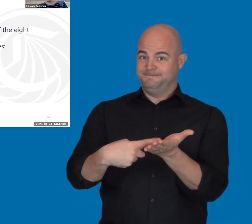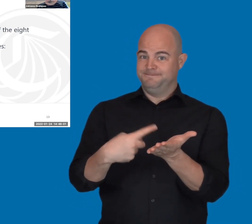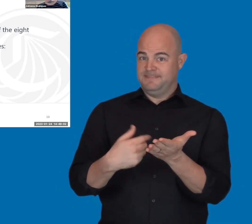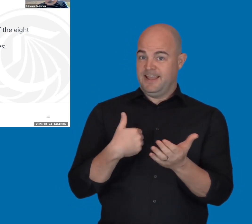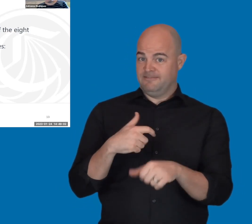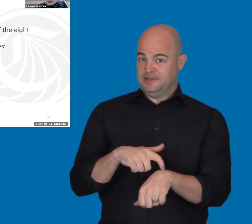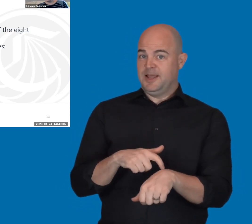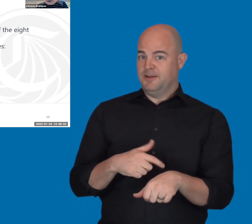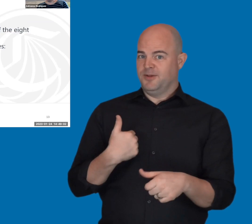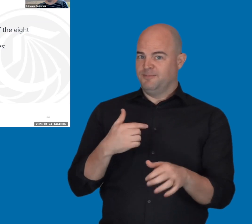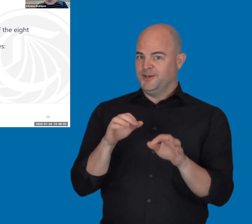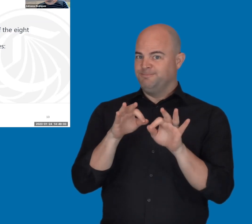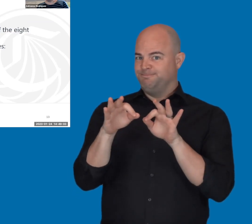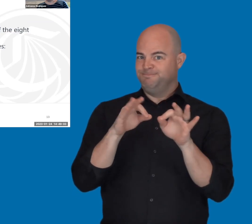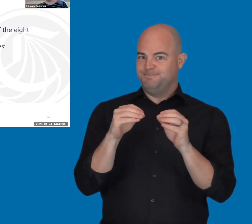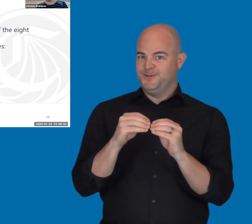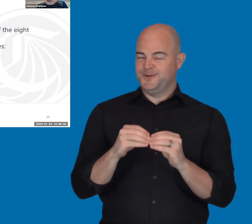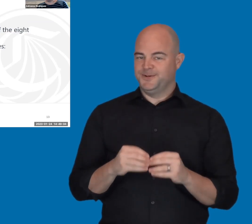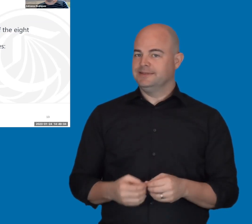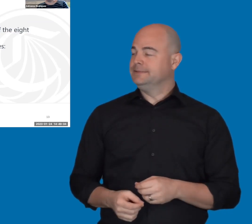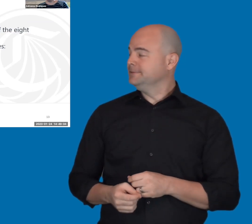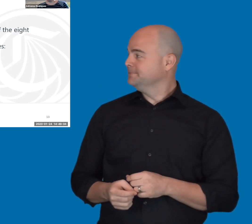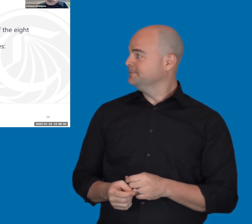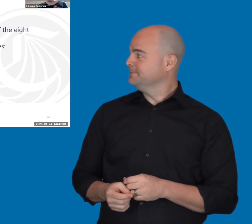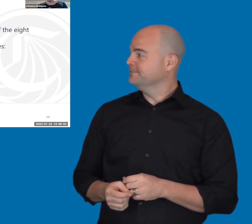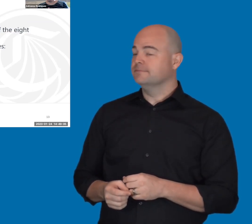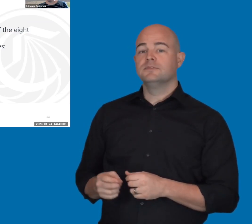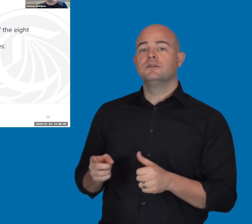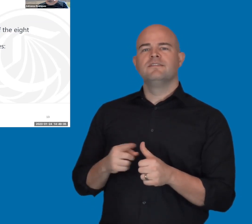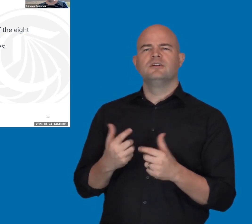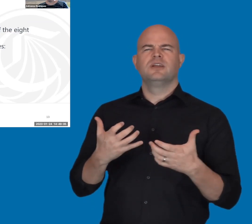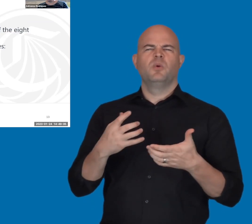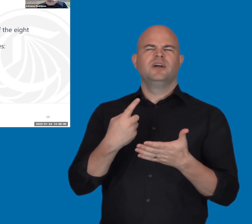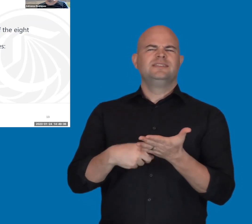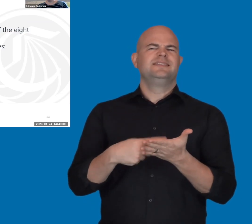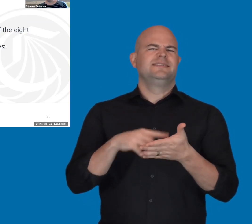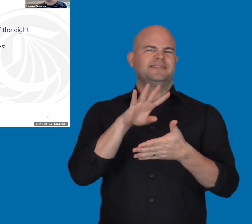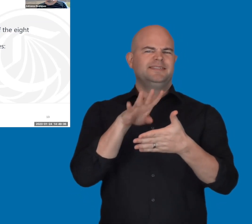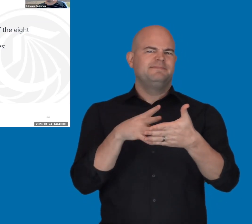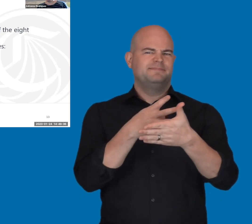So, I just want to go over tables real quick.